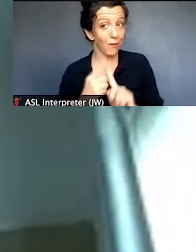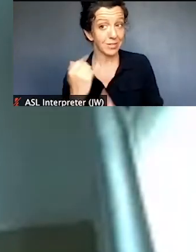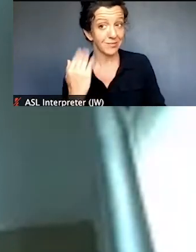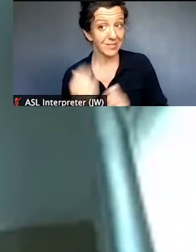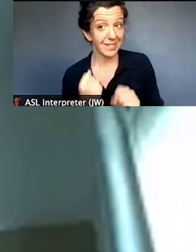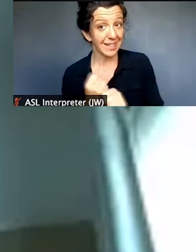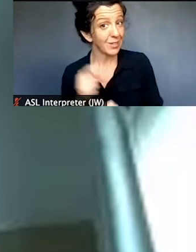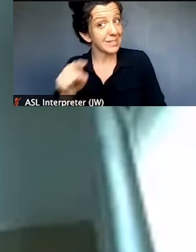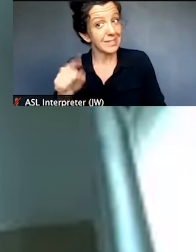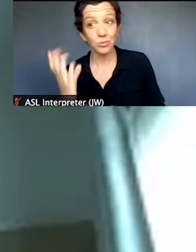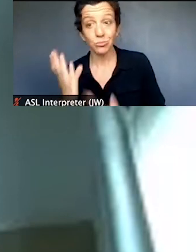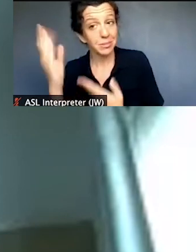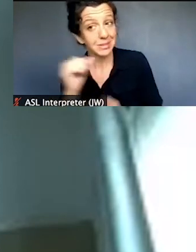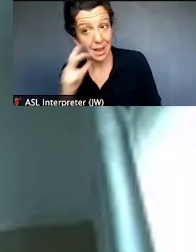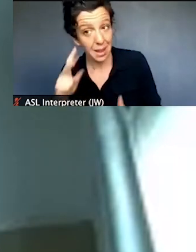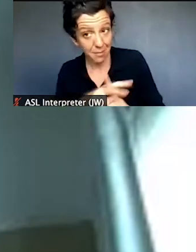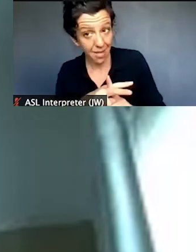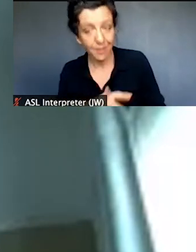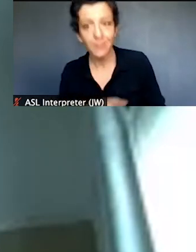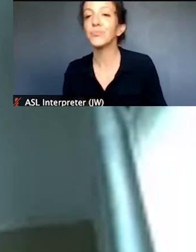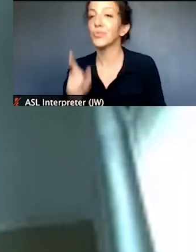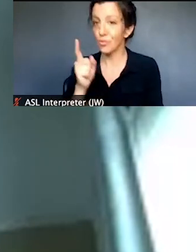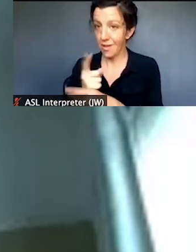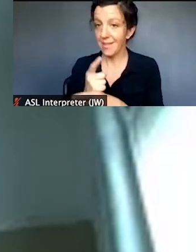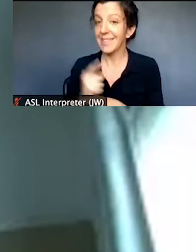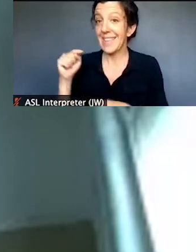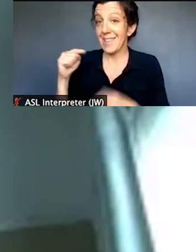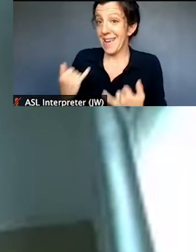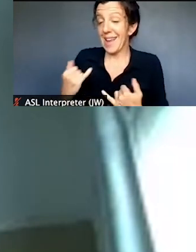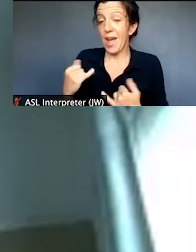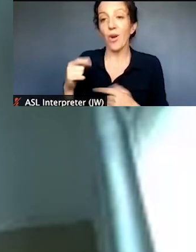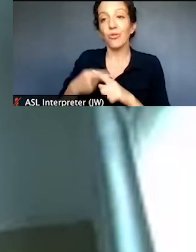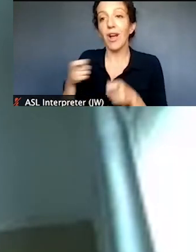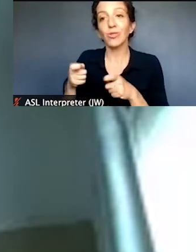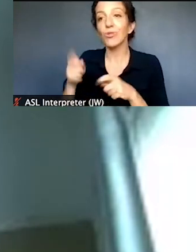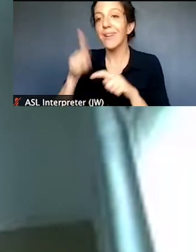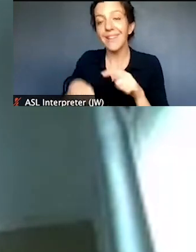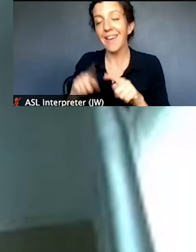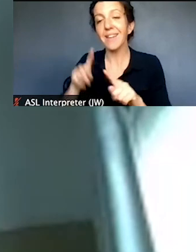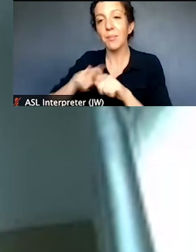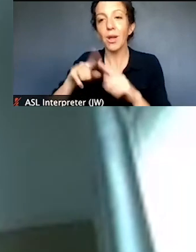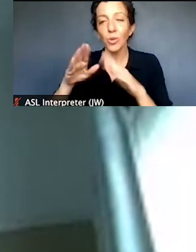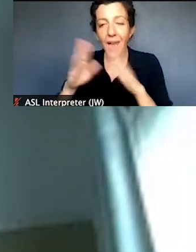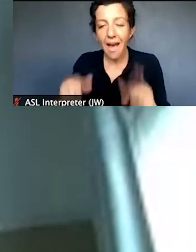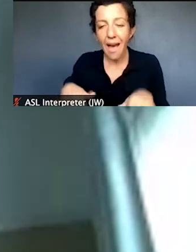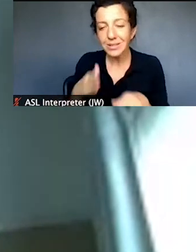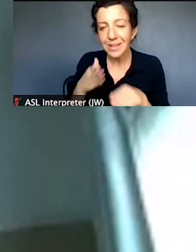with the worker classification of drivers and delivery drivers that work for app-based rideshare